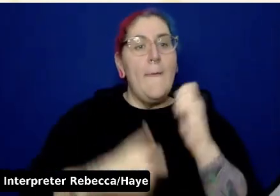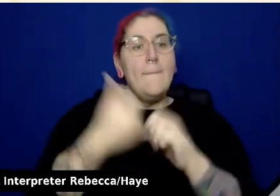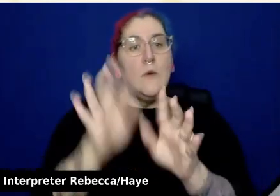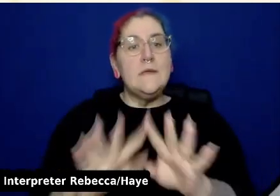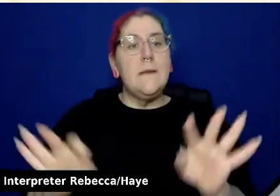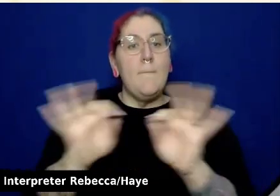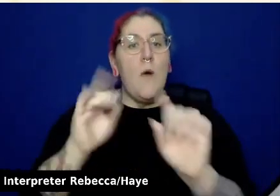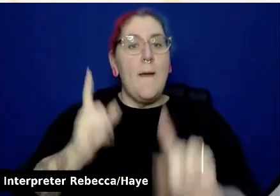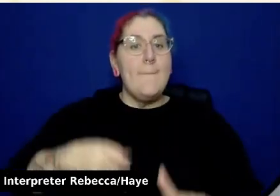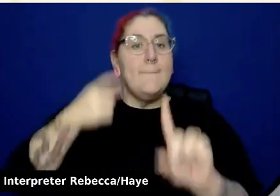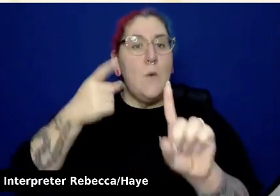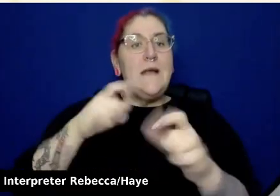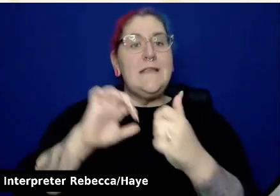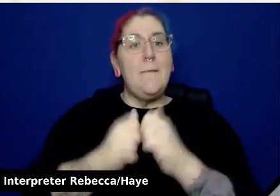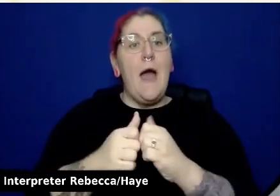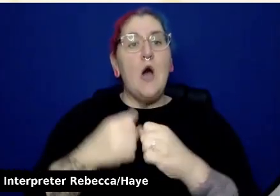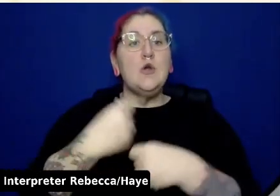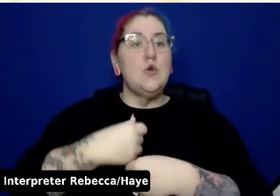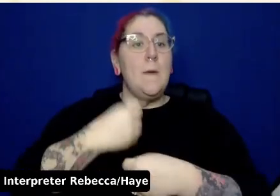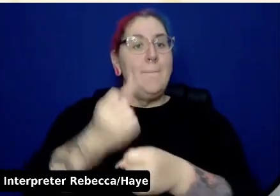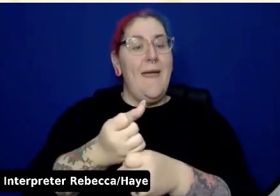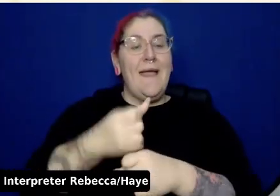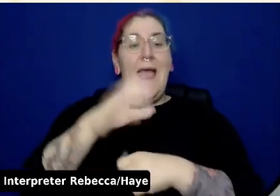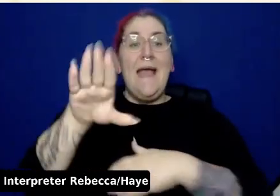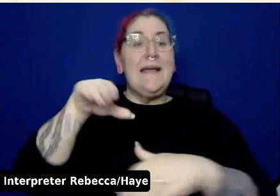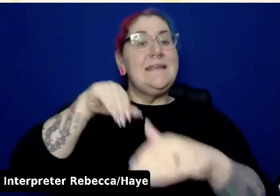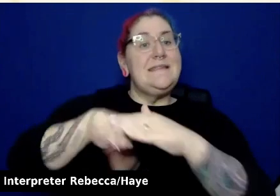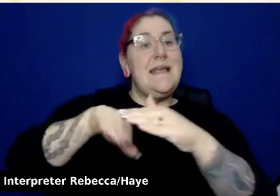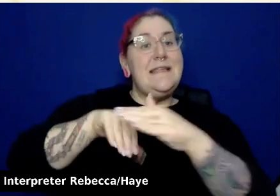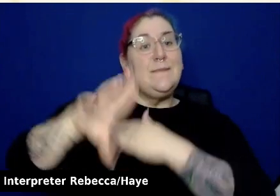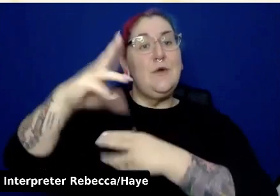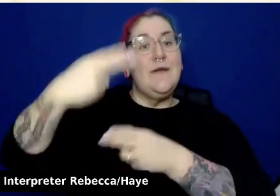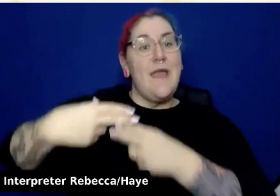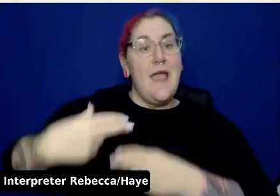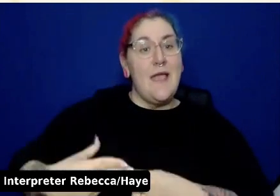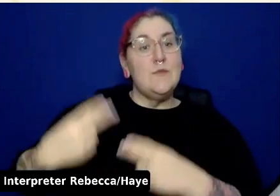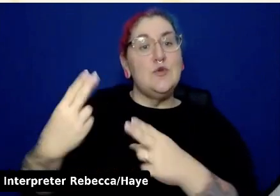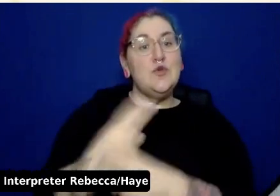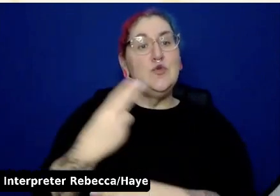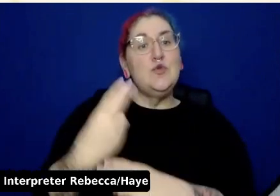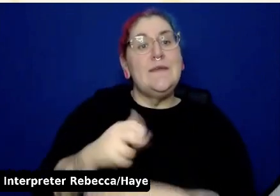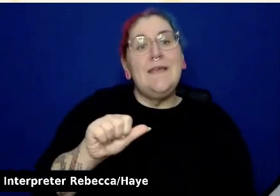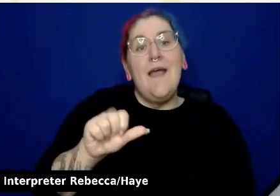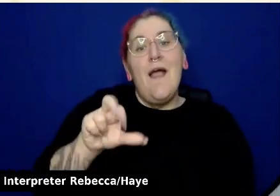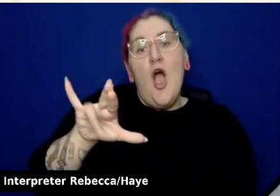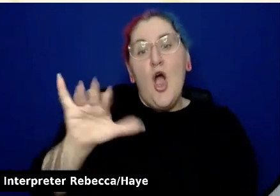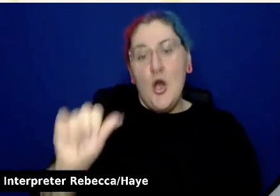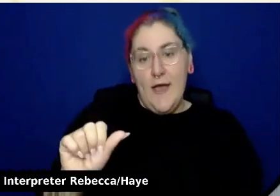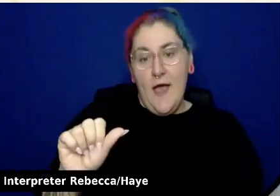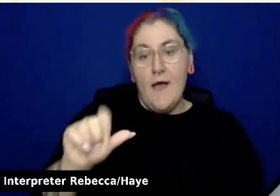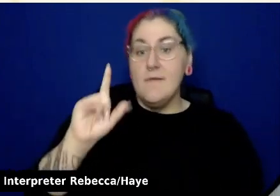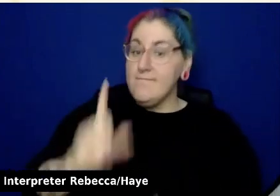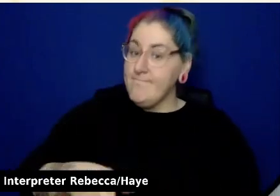So always remember, ARIA mechanisms always take precedence over native HTML techniques. So choose them carefully.